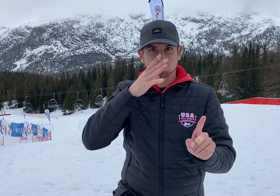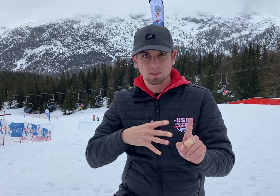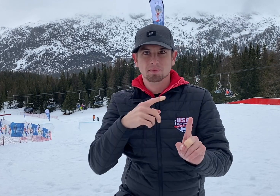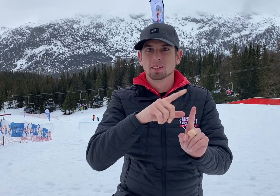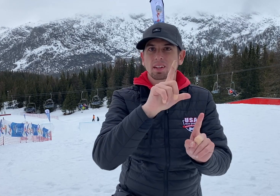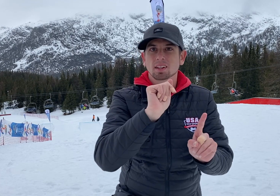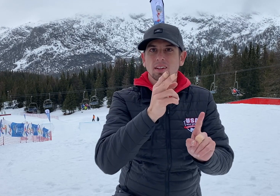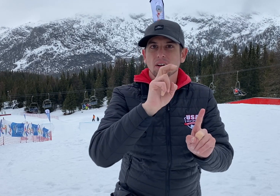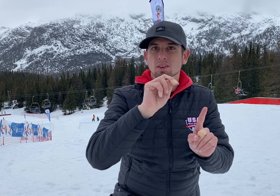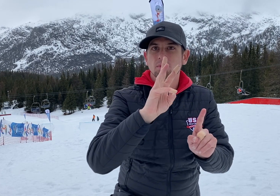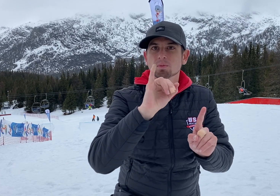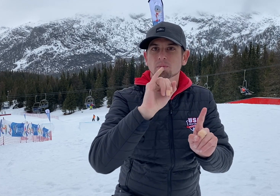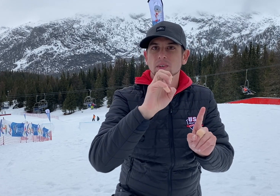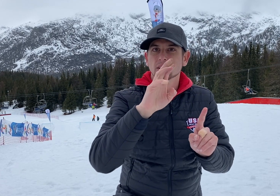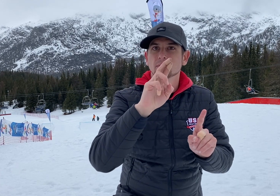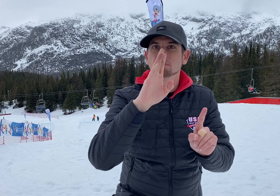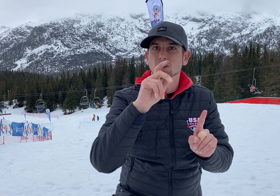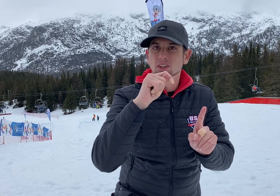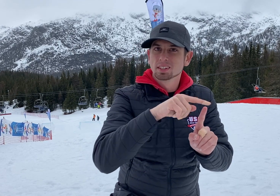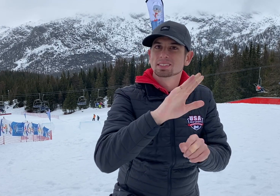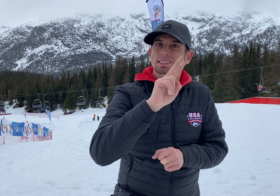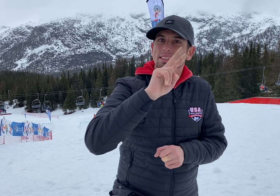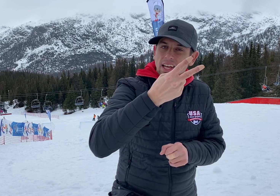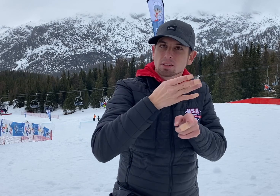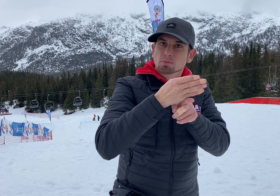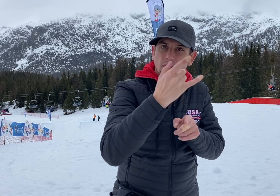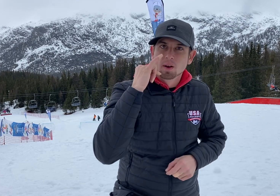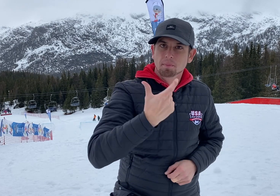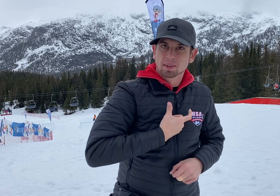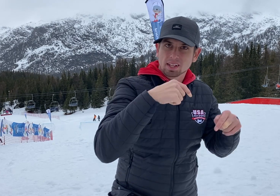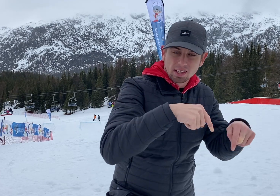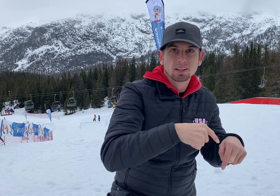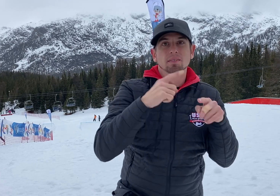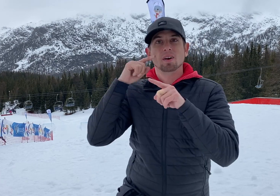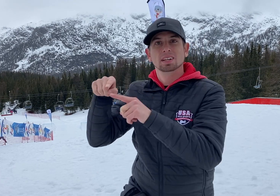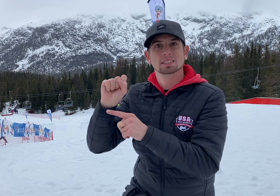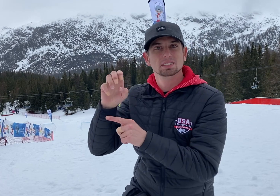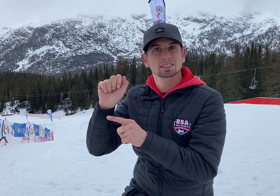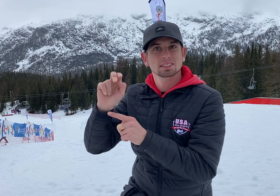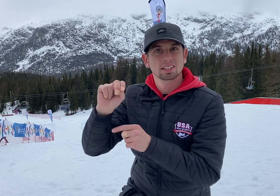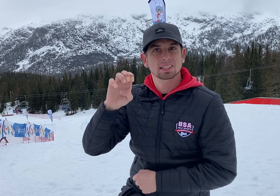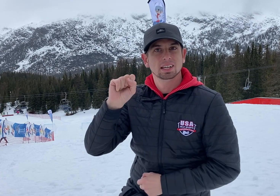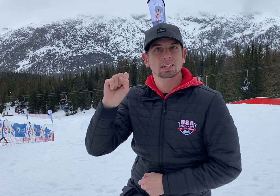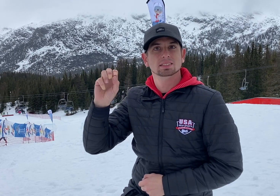The frist is Lauren Wiebert. It is her second straight gold medal in this event. While for Sean Esson,